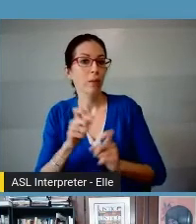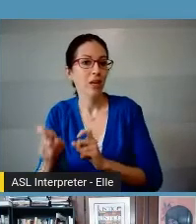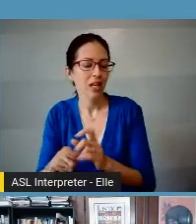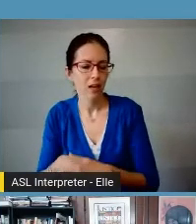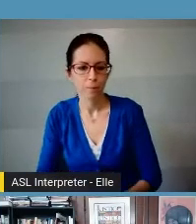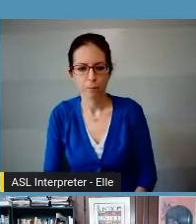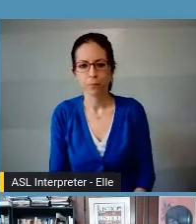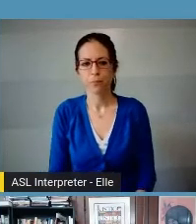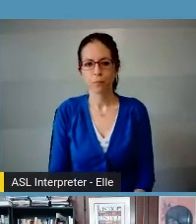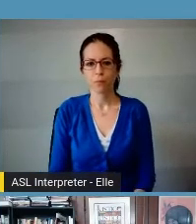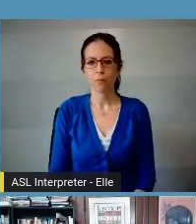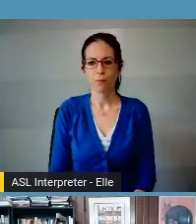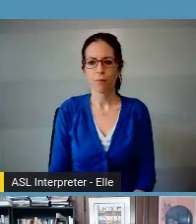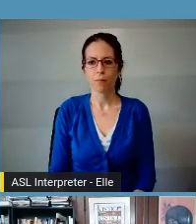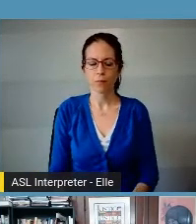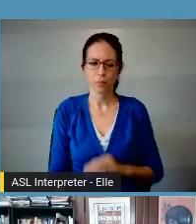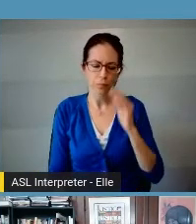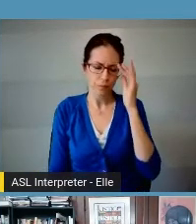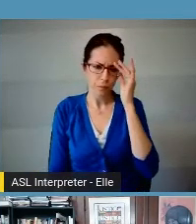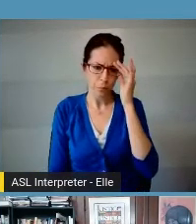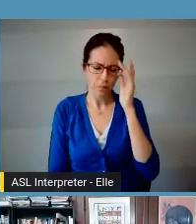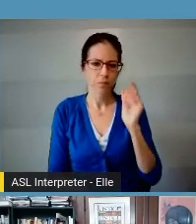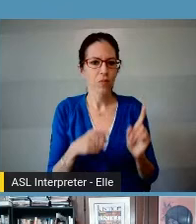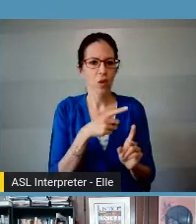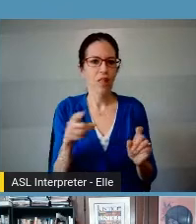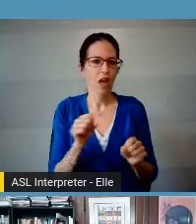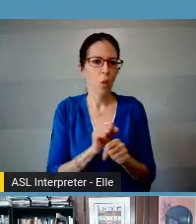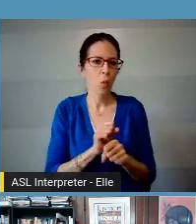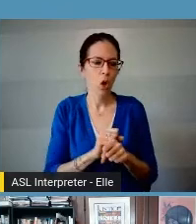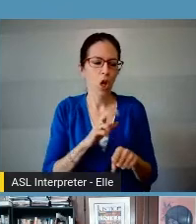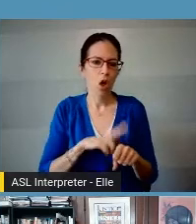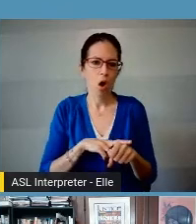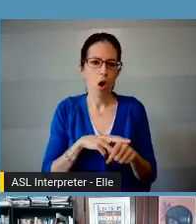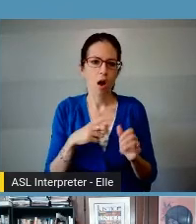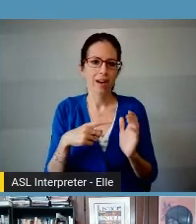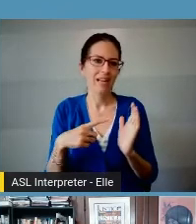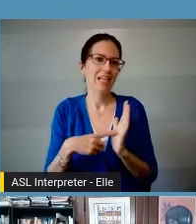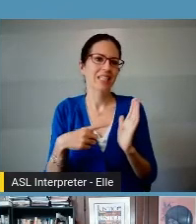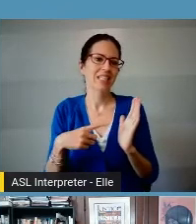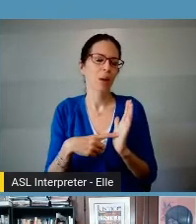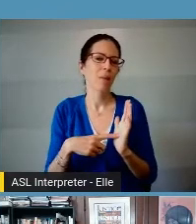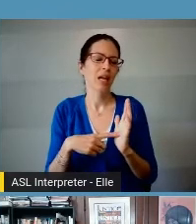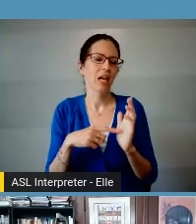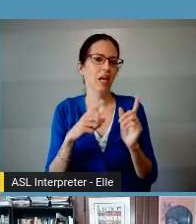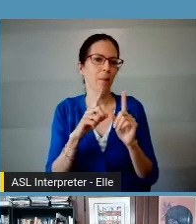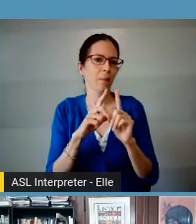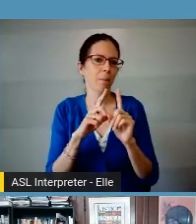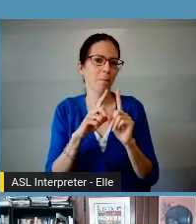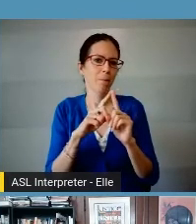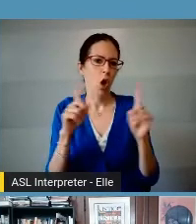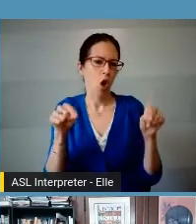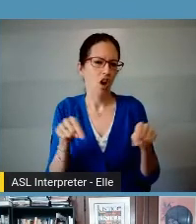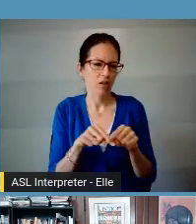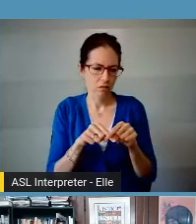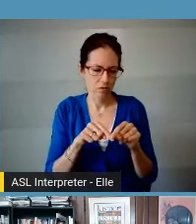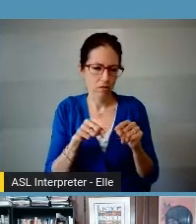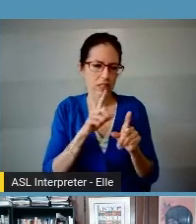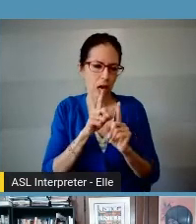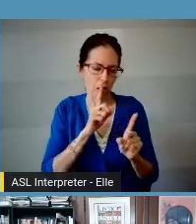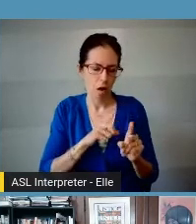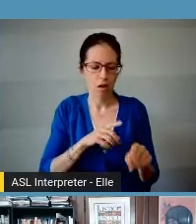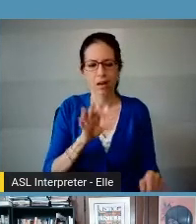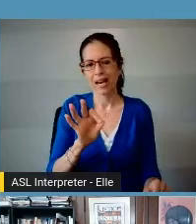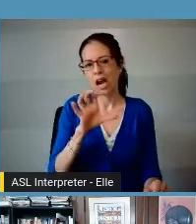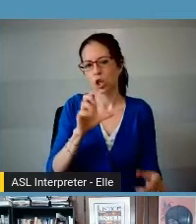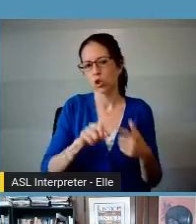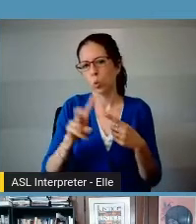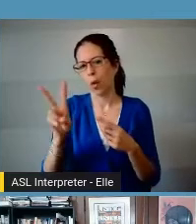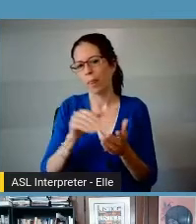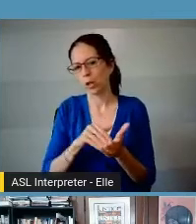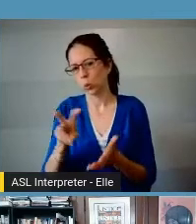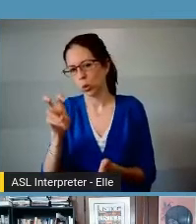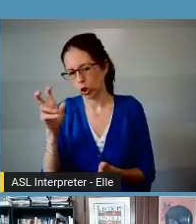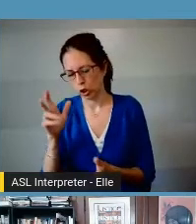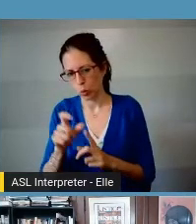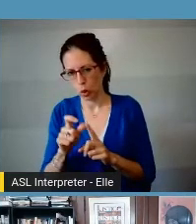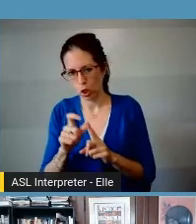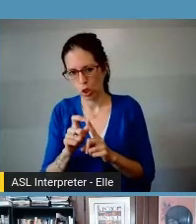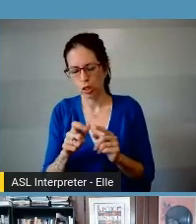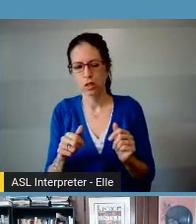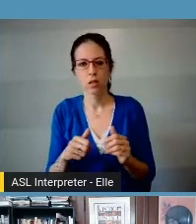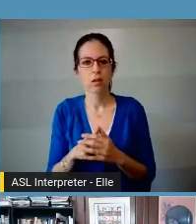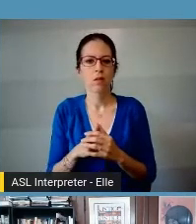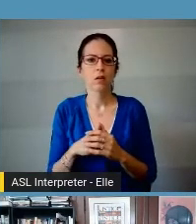An exhibit is about 900 and 1200 words and we try to get at the reading level of 8th-10th